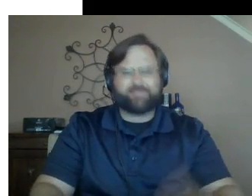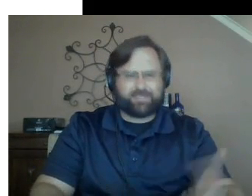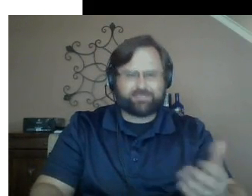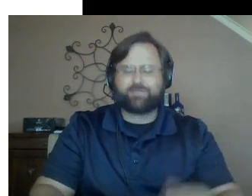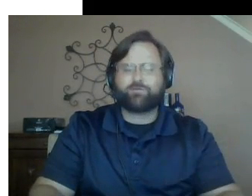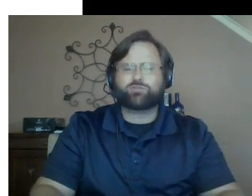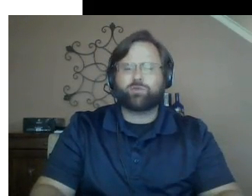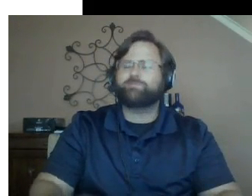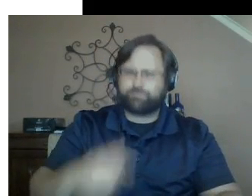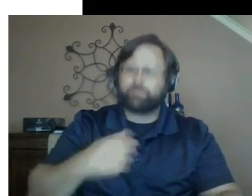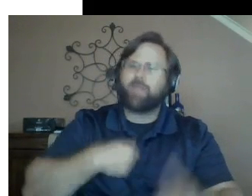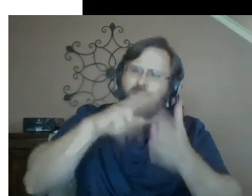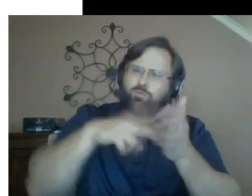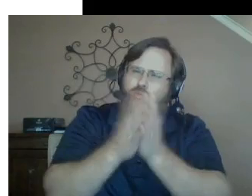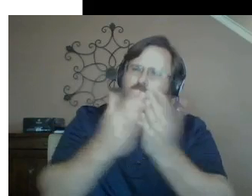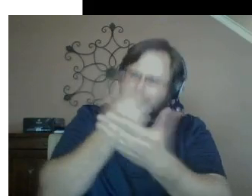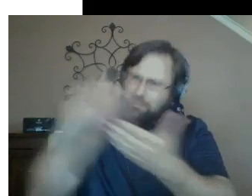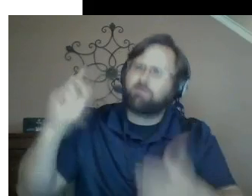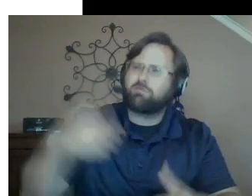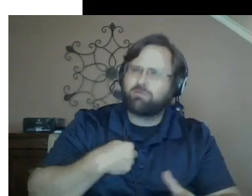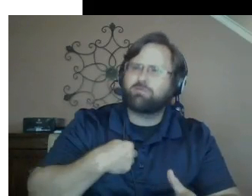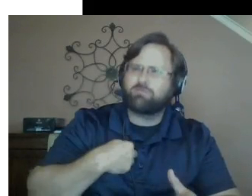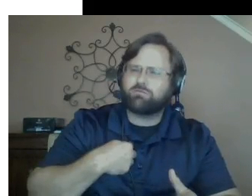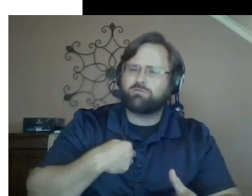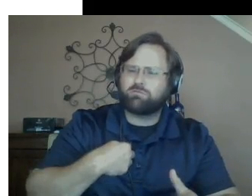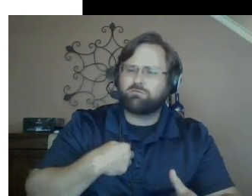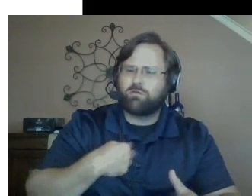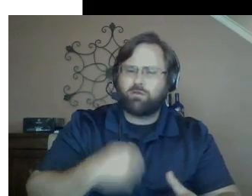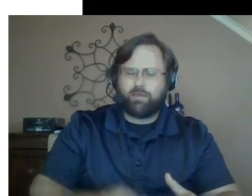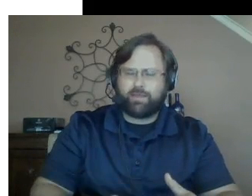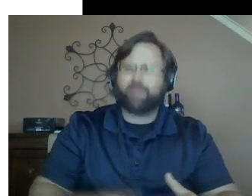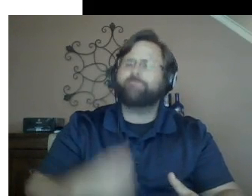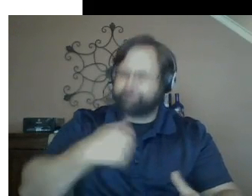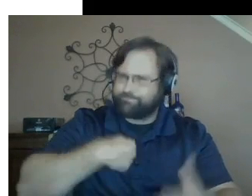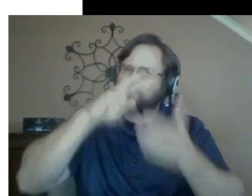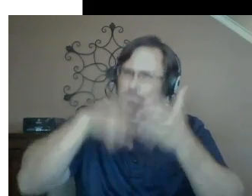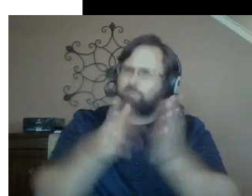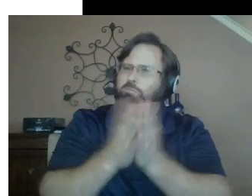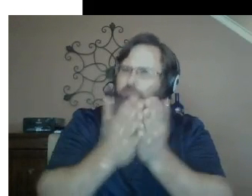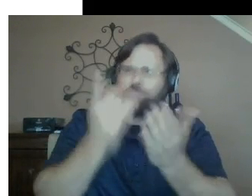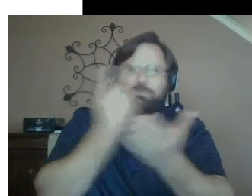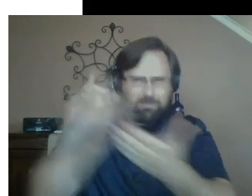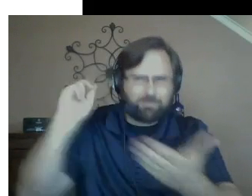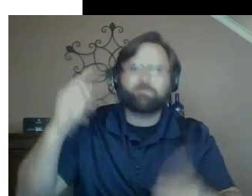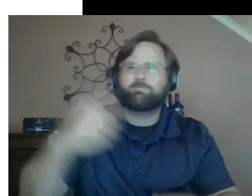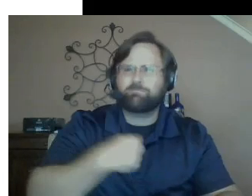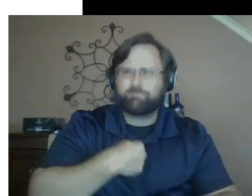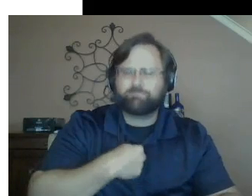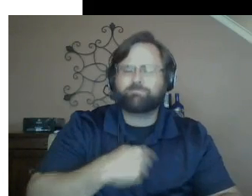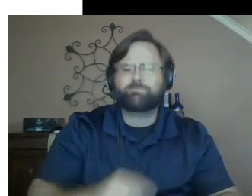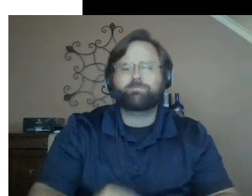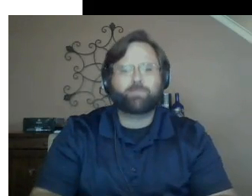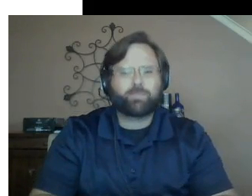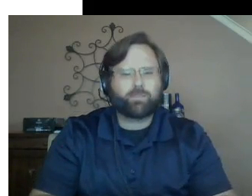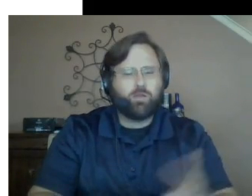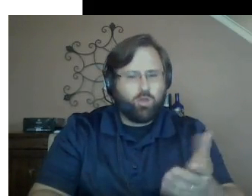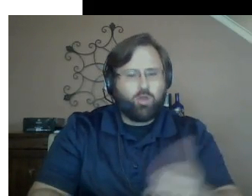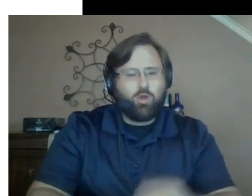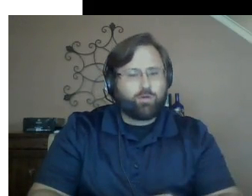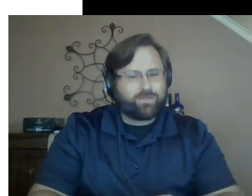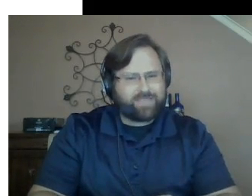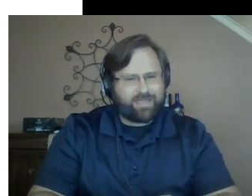sentence like the first one again or in the